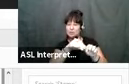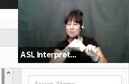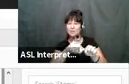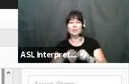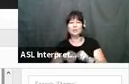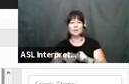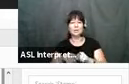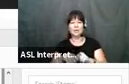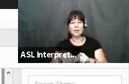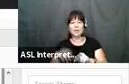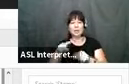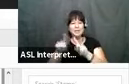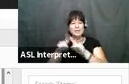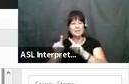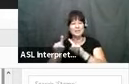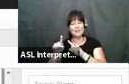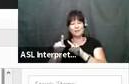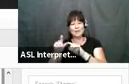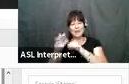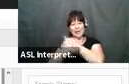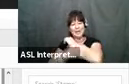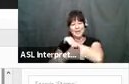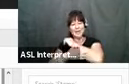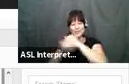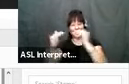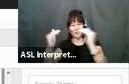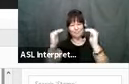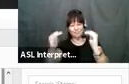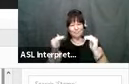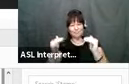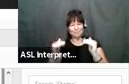Alameda, Contra Costa are around six percent, San Mateo at five percent, Solano